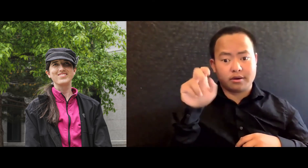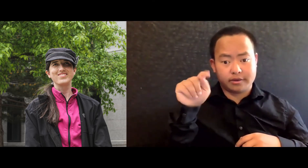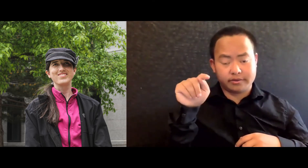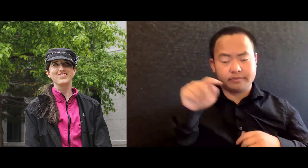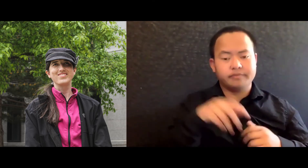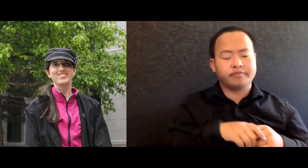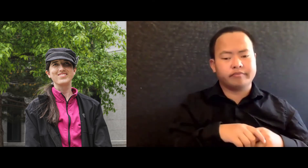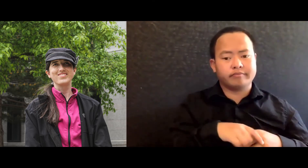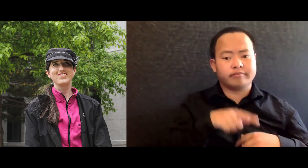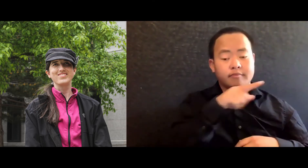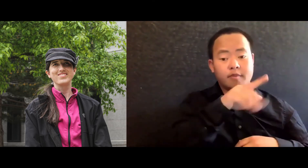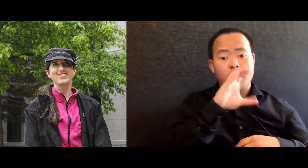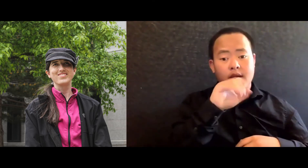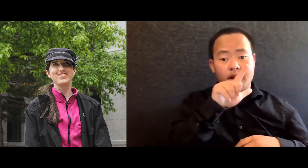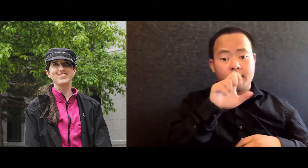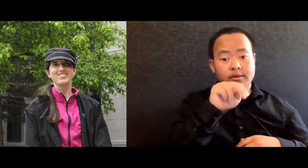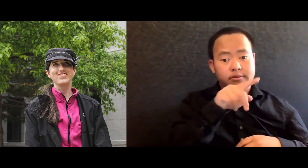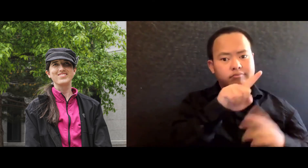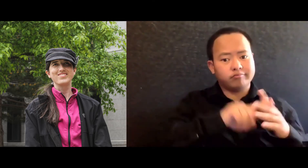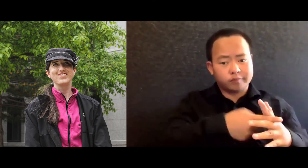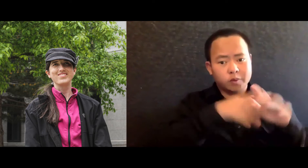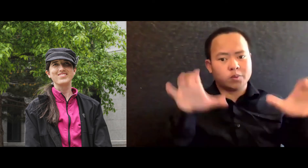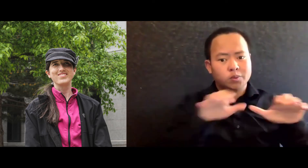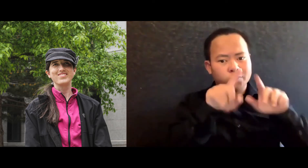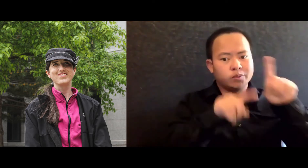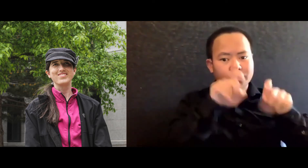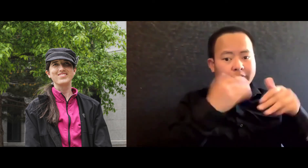Colleen started by doing a survey the very next day!